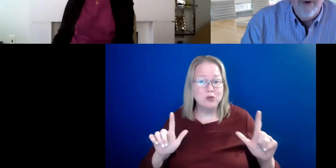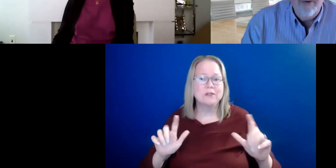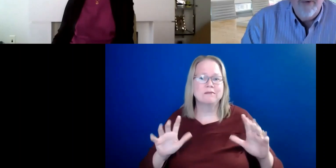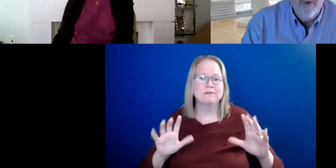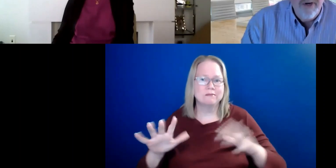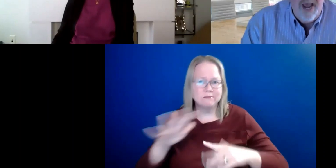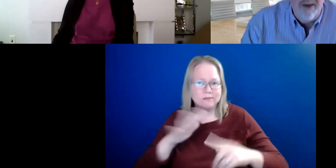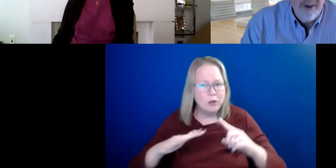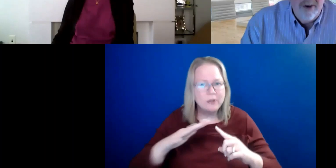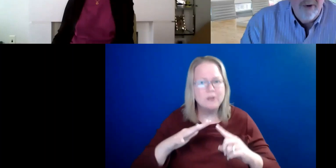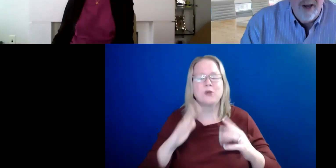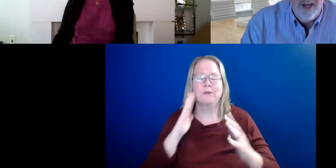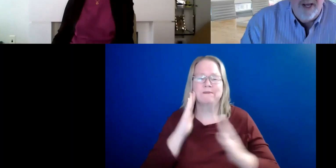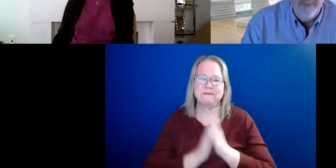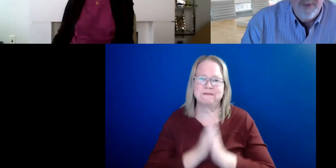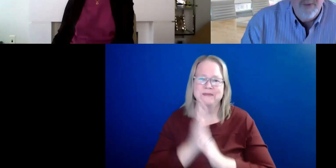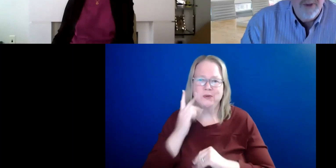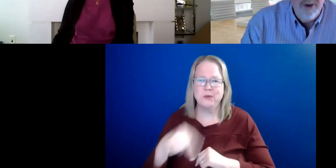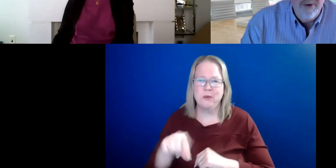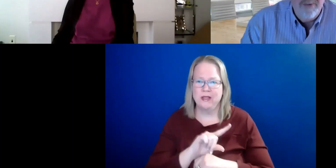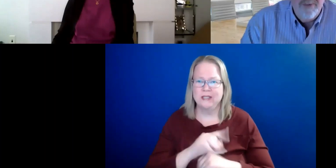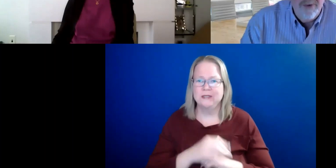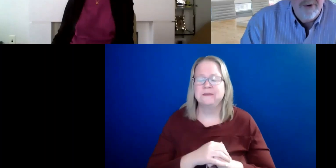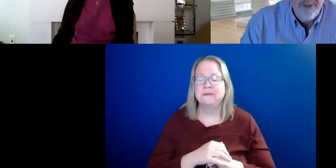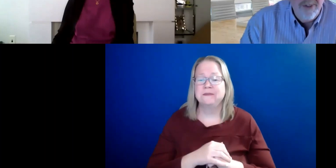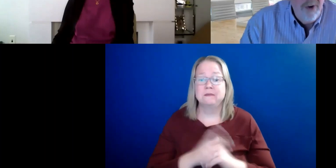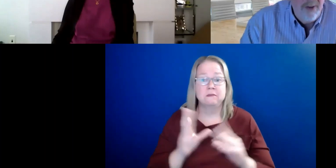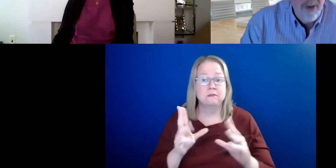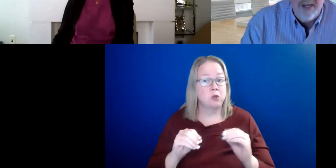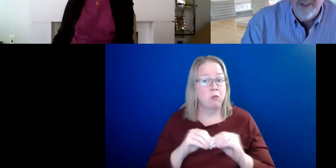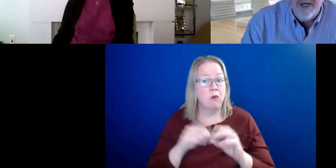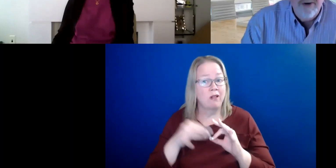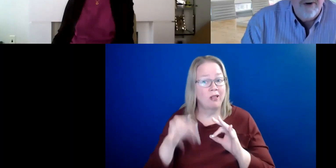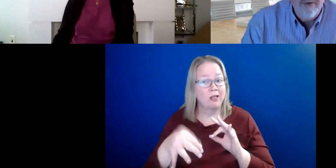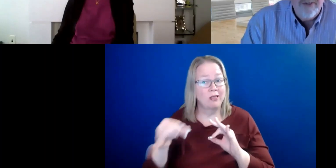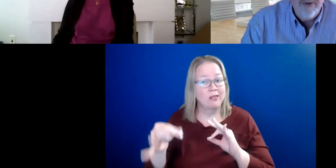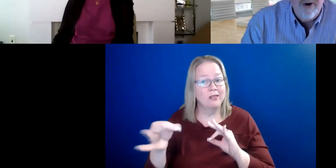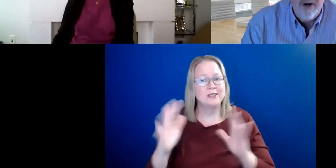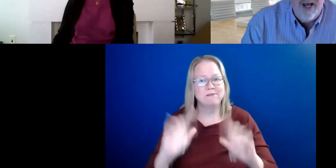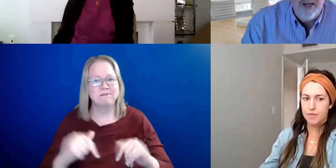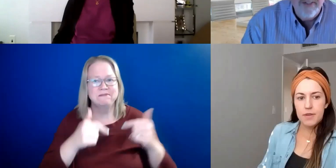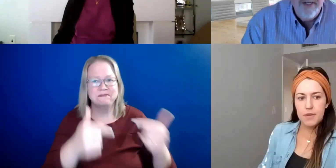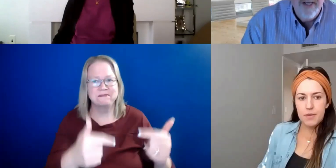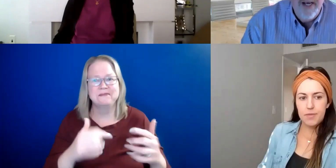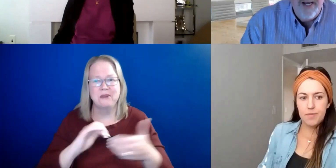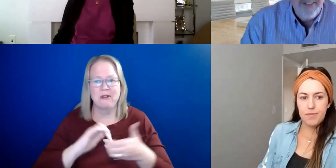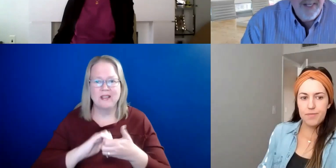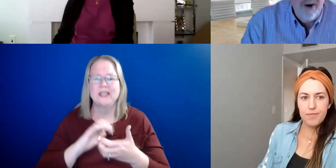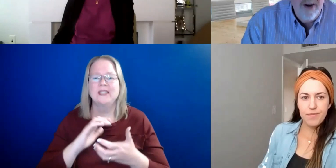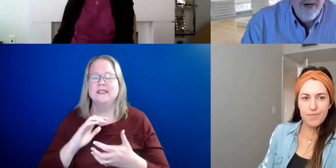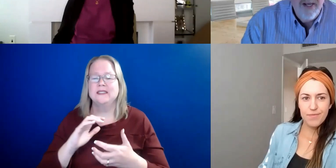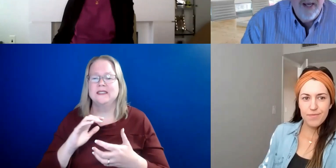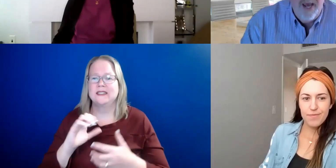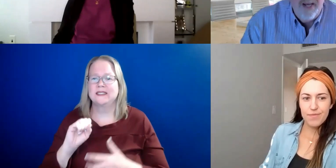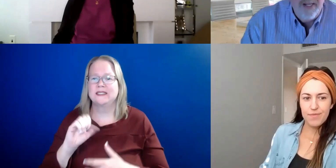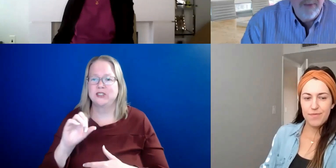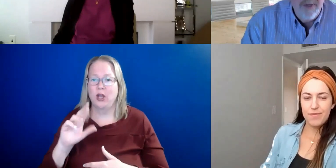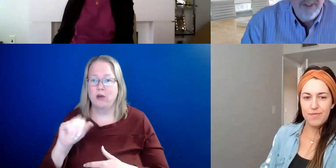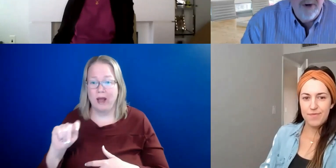12:17:33 forward to having you. With no further ado I am going to turn it over to our colleagues at 12:17:36 Scarritt and let them get started.